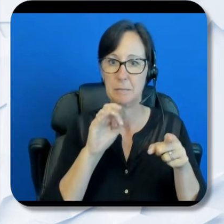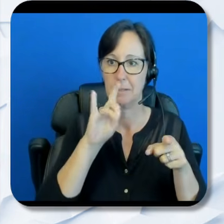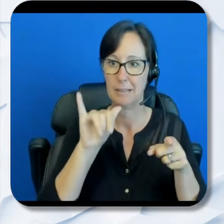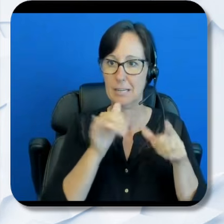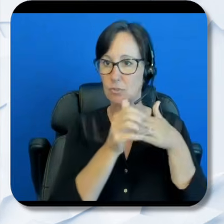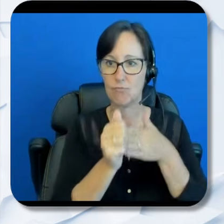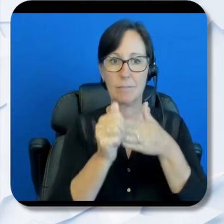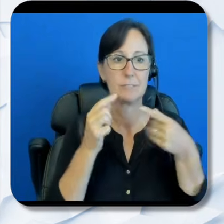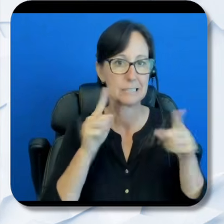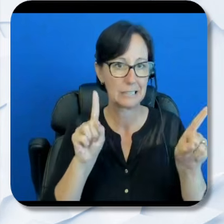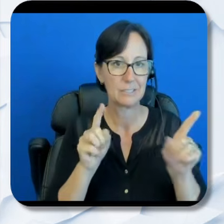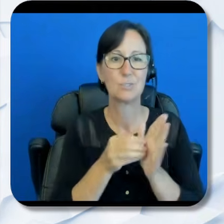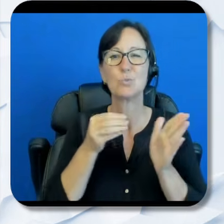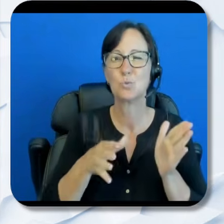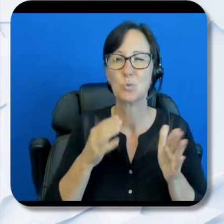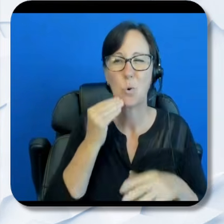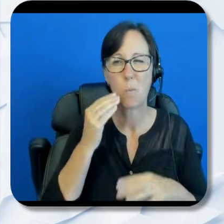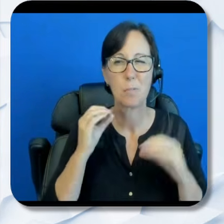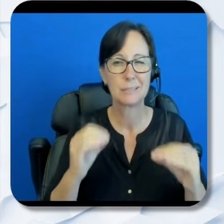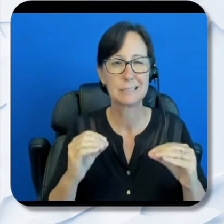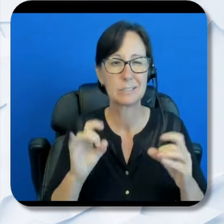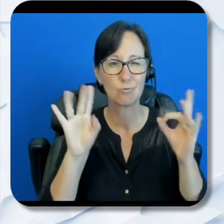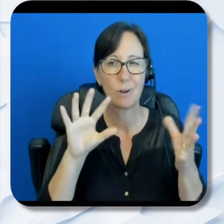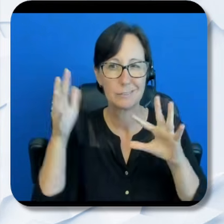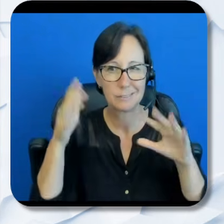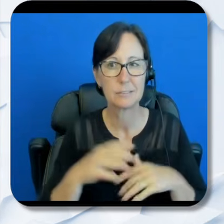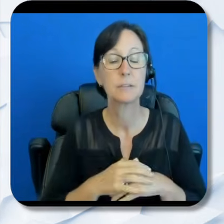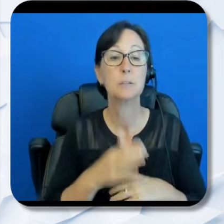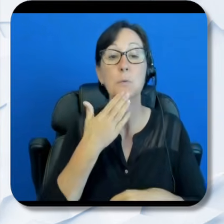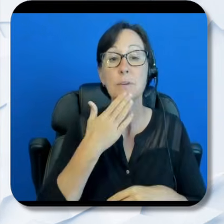the Student Homelessness Crisis. We do thank you for joining us. My name is